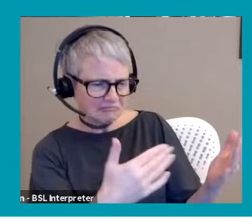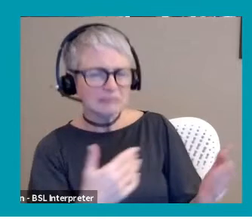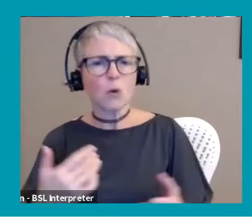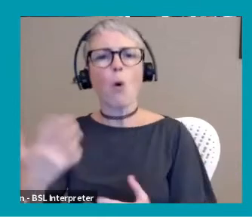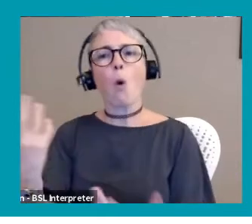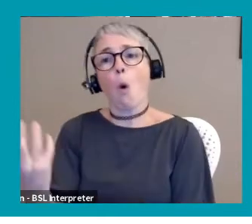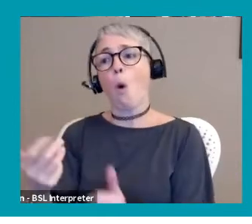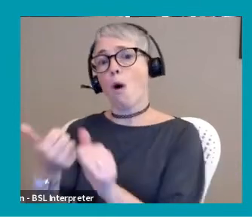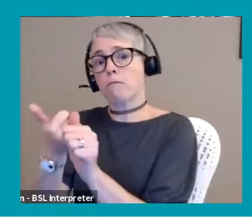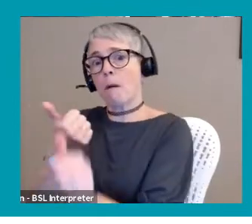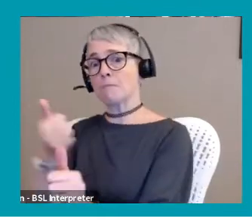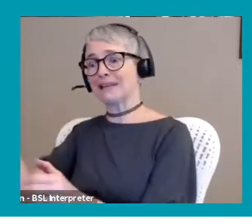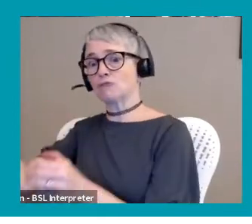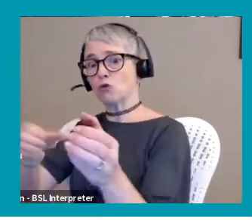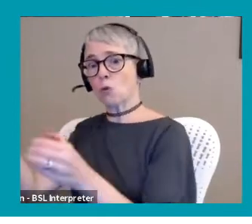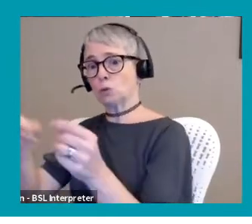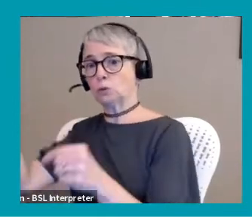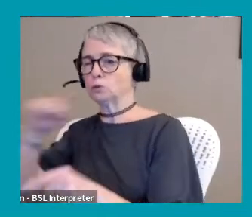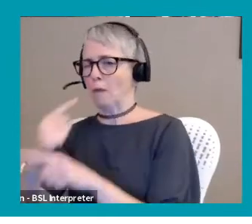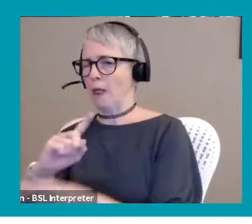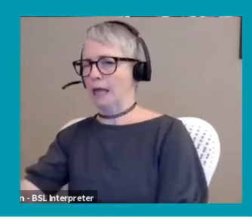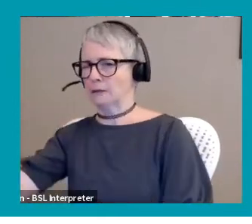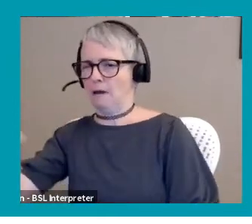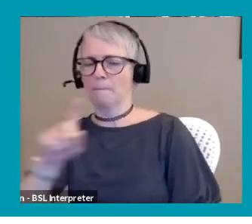they will advertise on their own websites and on places like indeed.